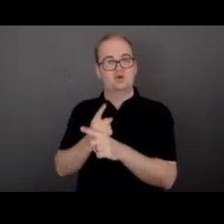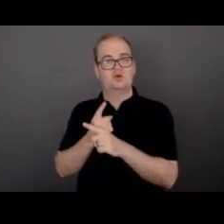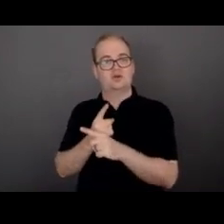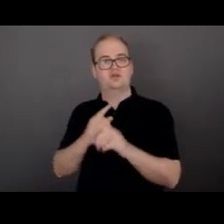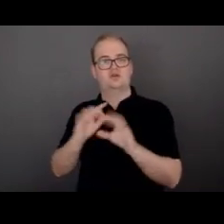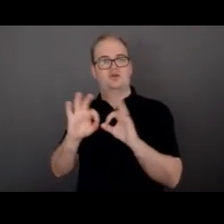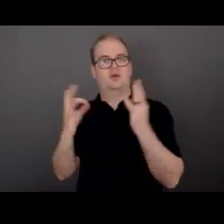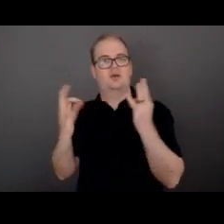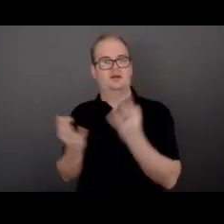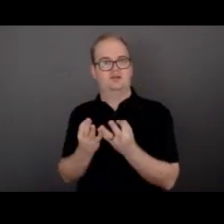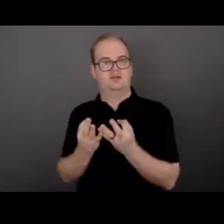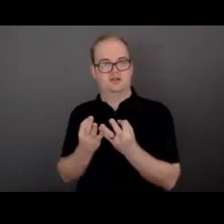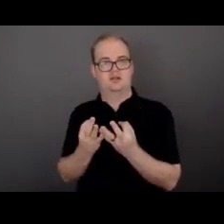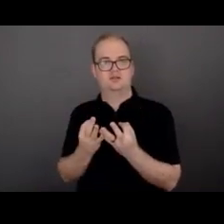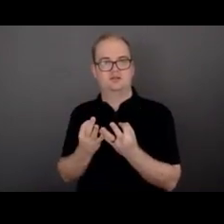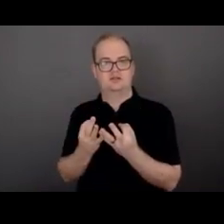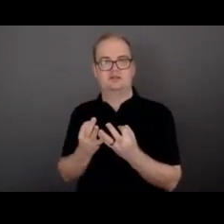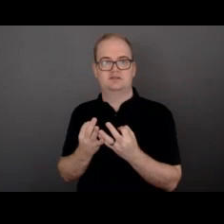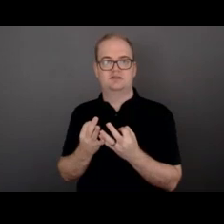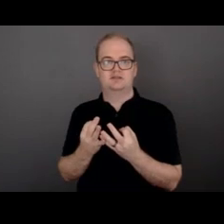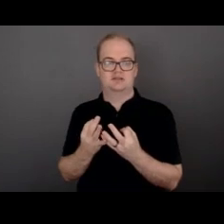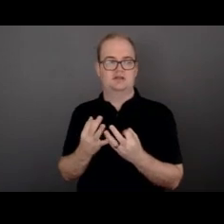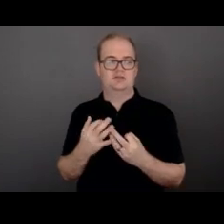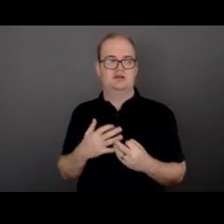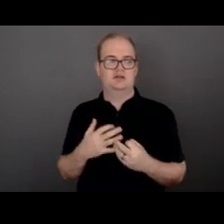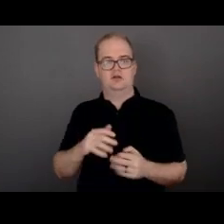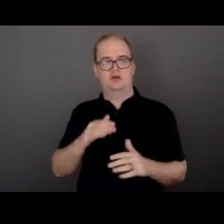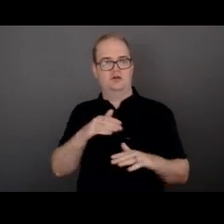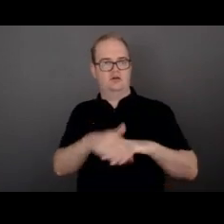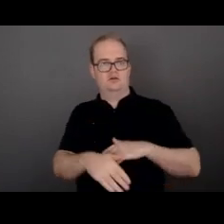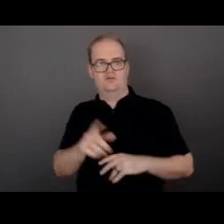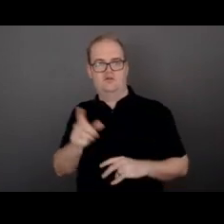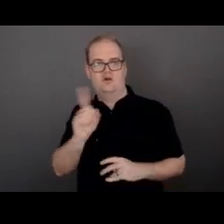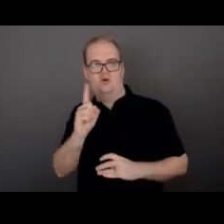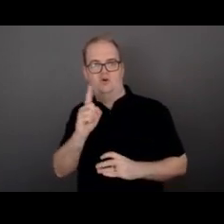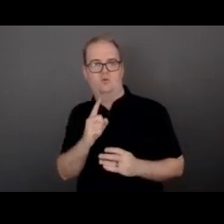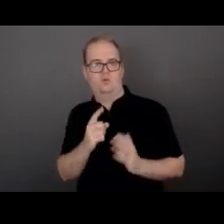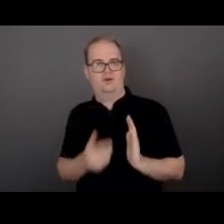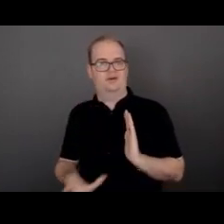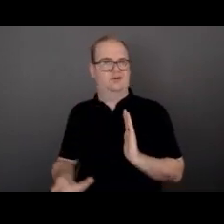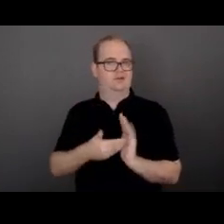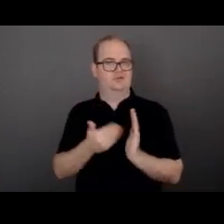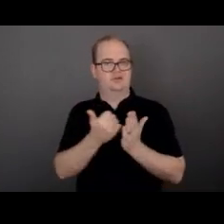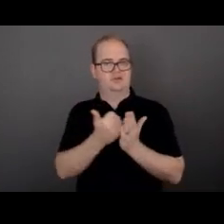those things about what additional support is available if clients are finding it hard